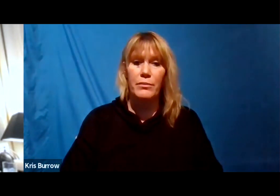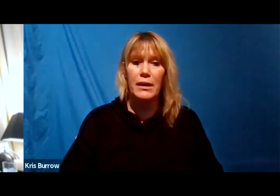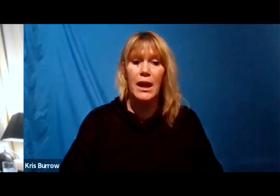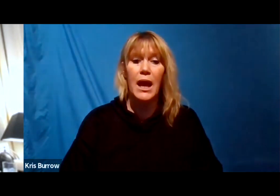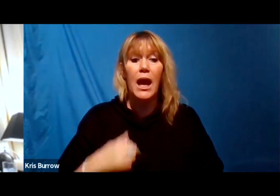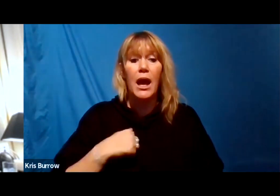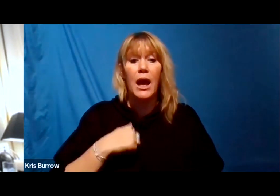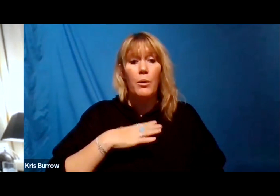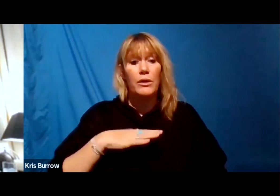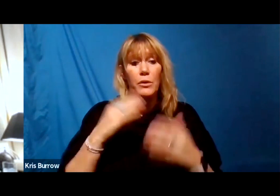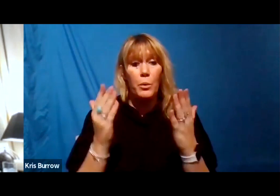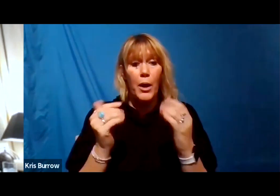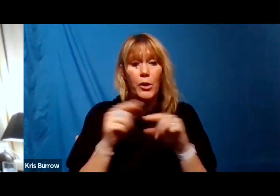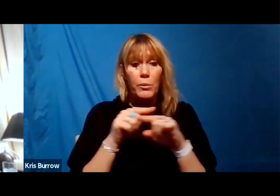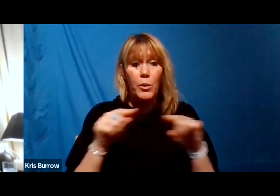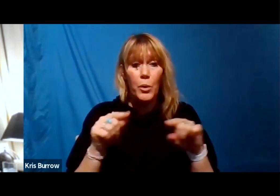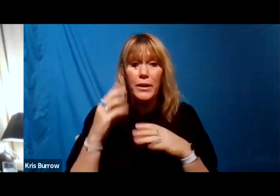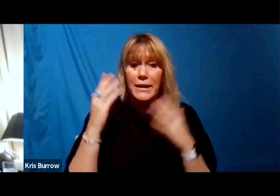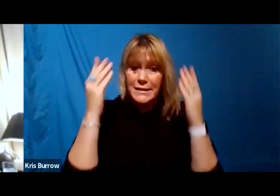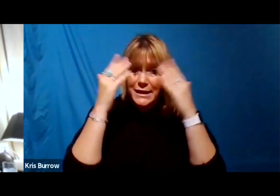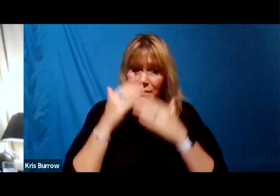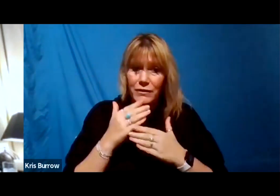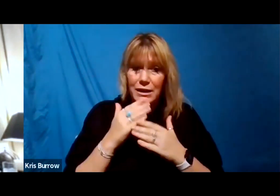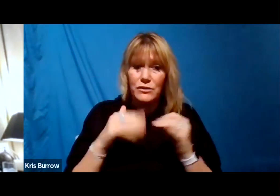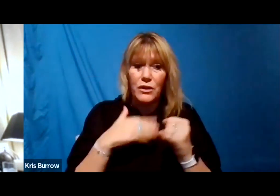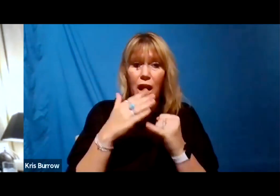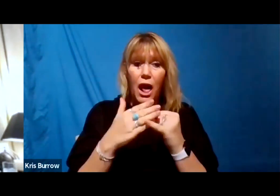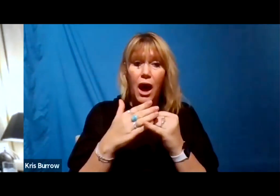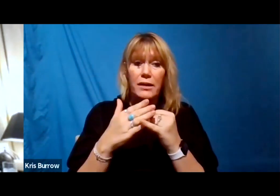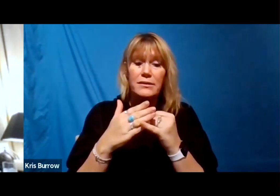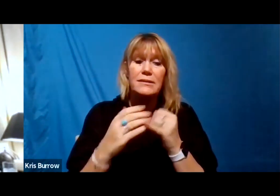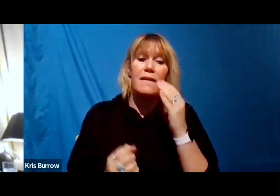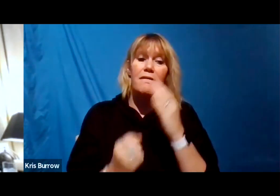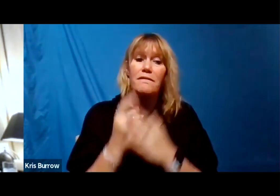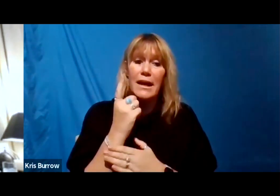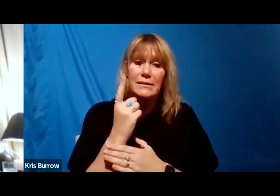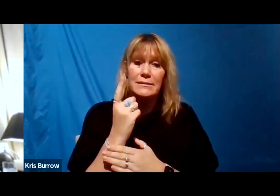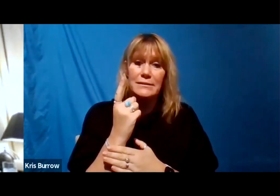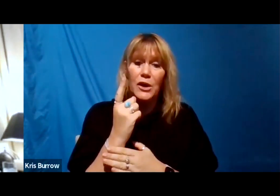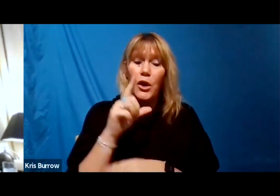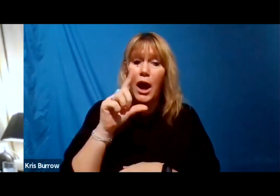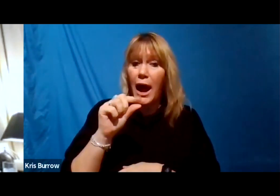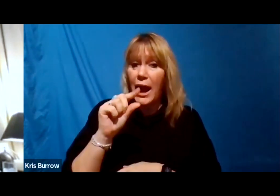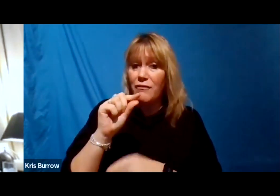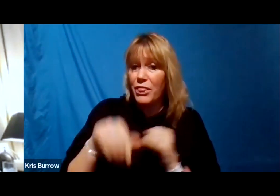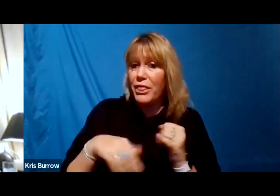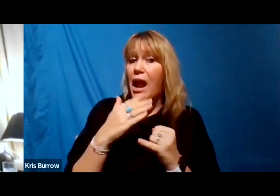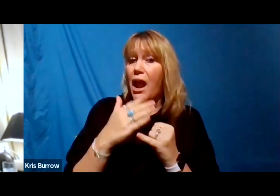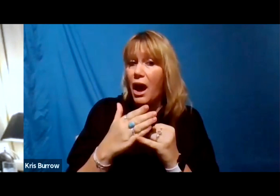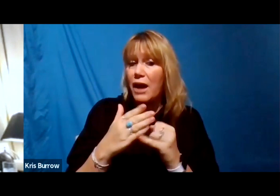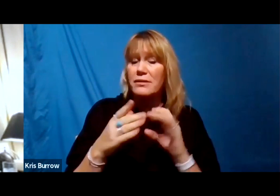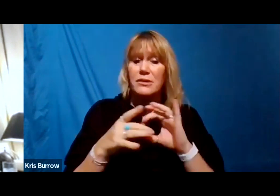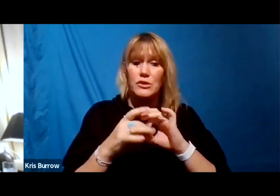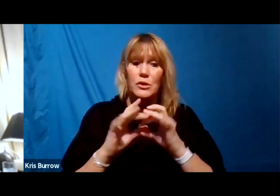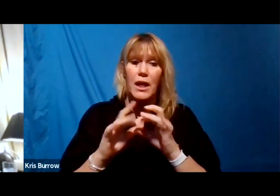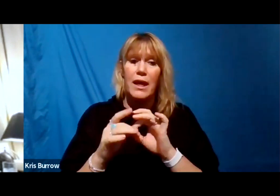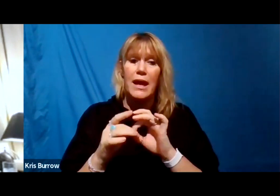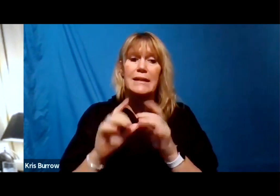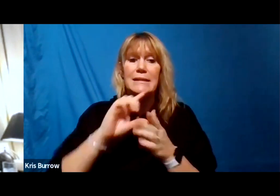this evening to the last event in our 11nth and last Together! Disability History Month Festival.